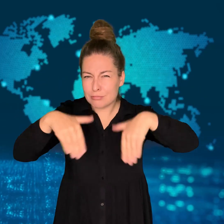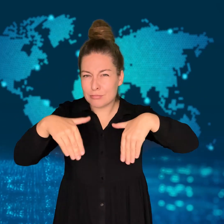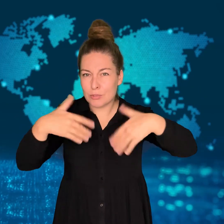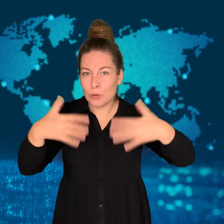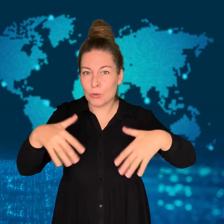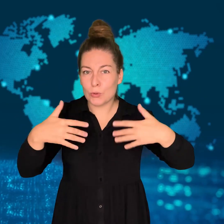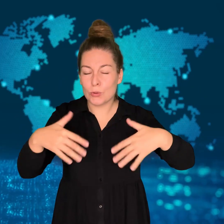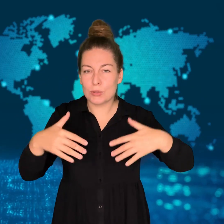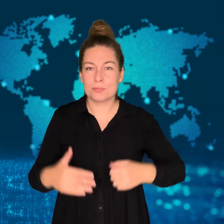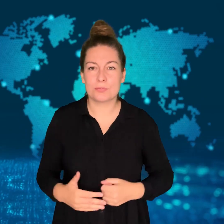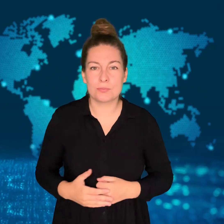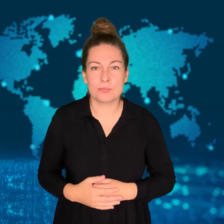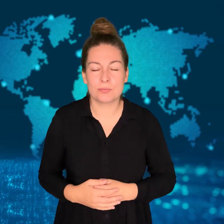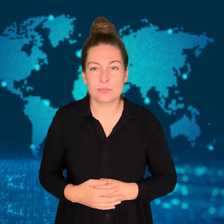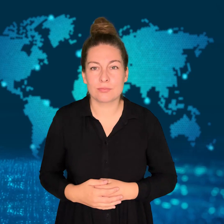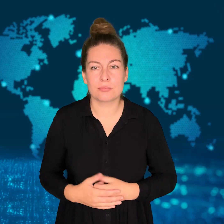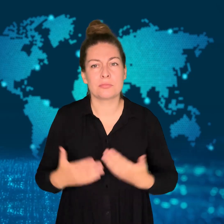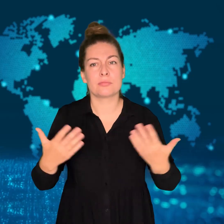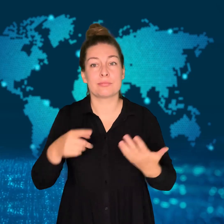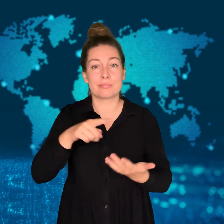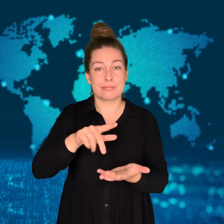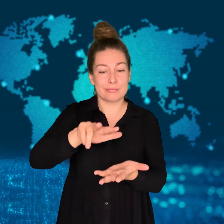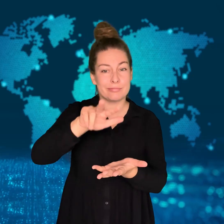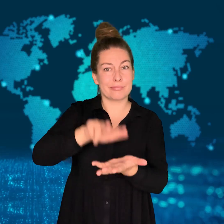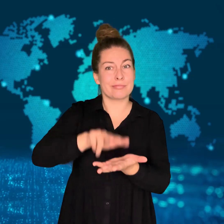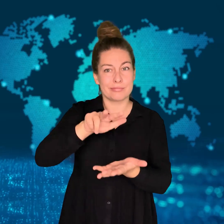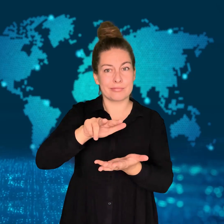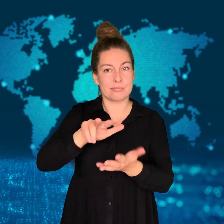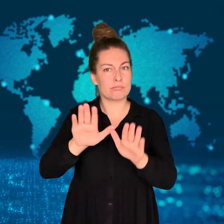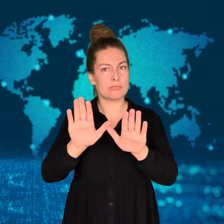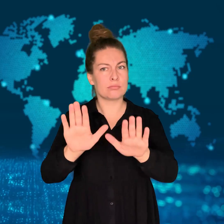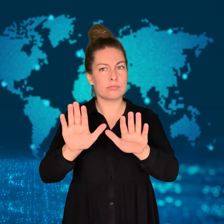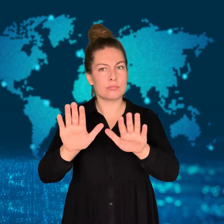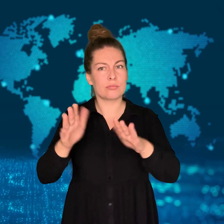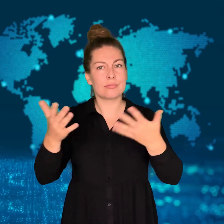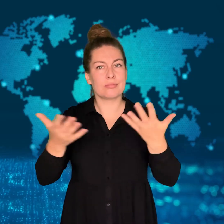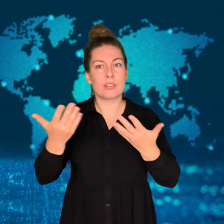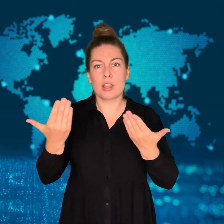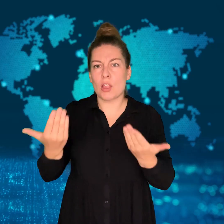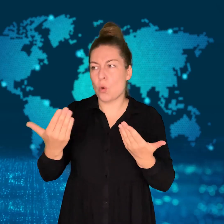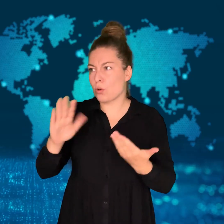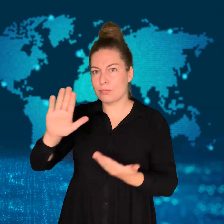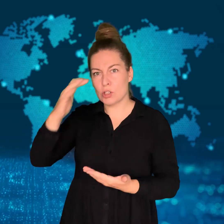The temporary deal includes funding for government programs at